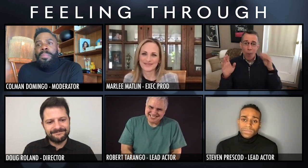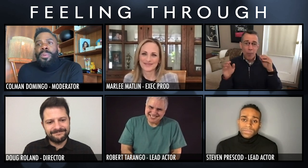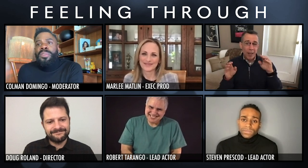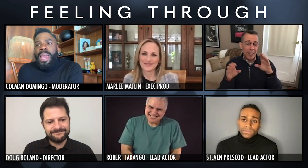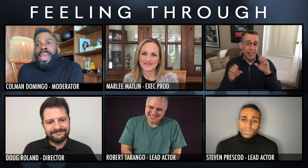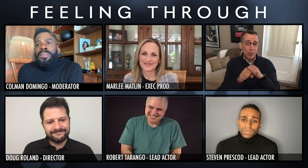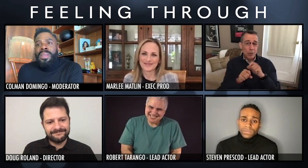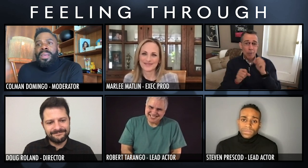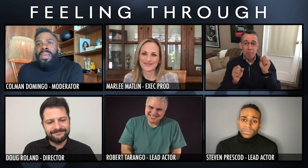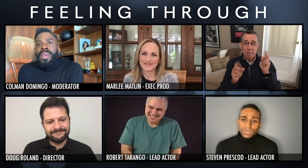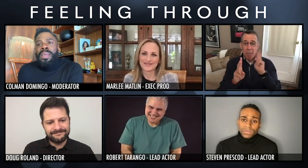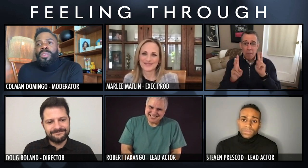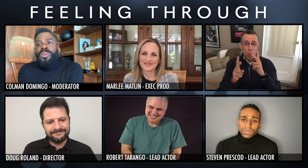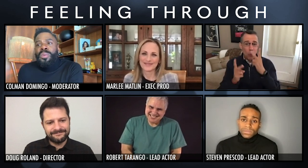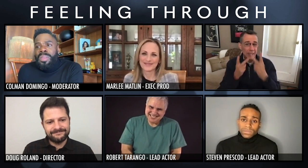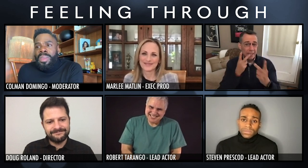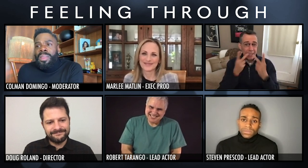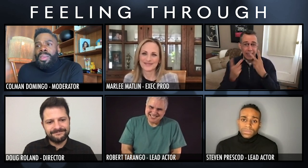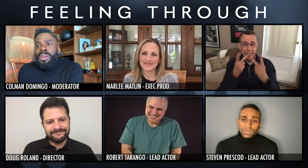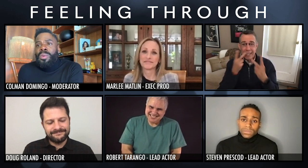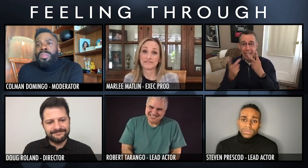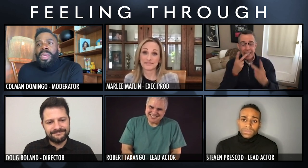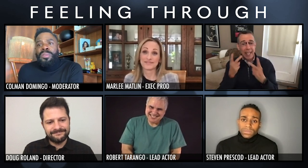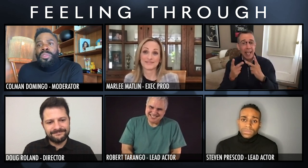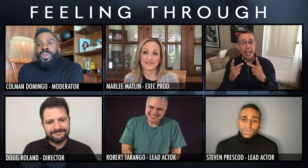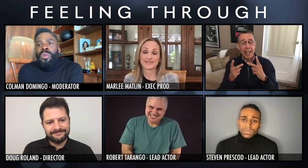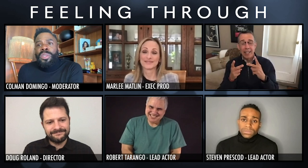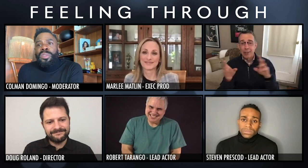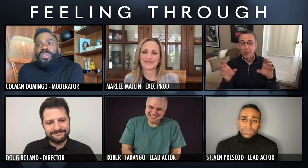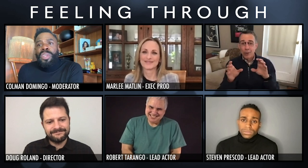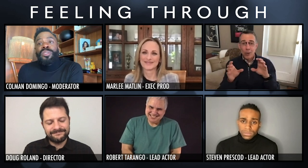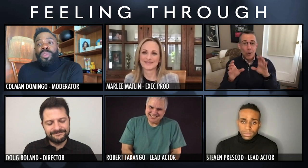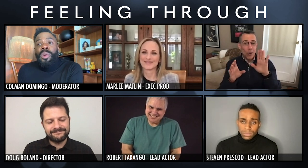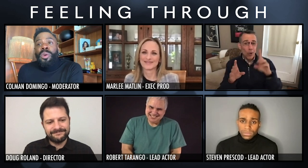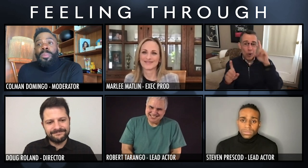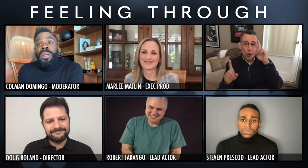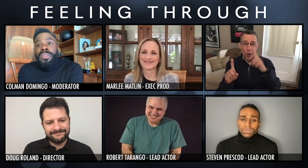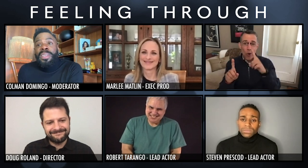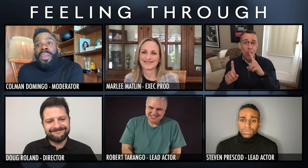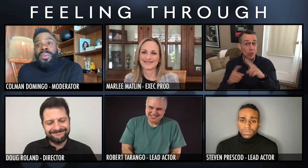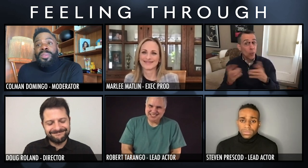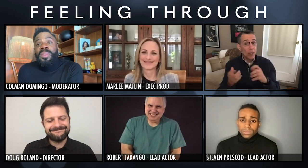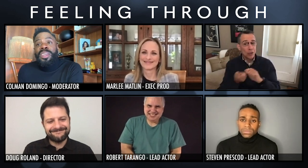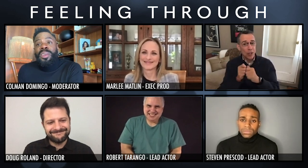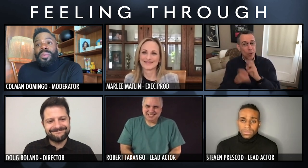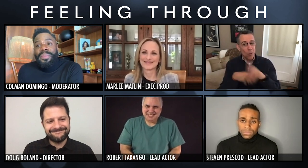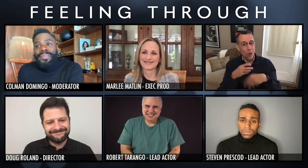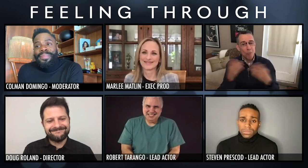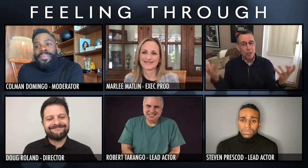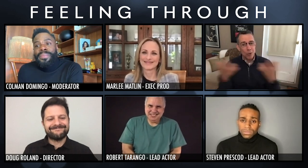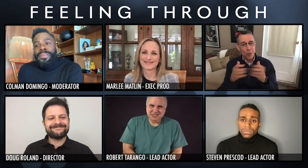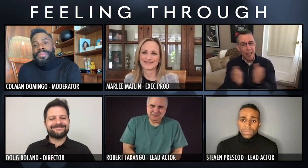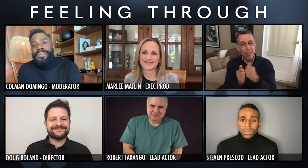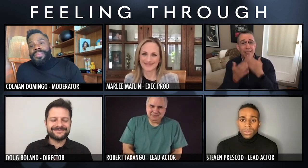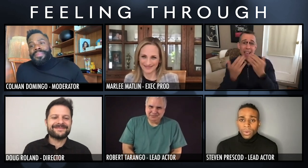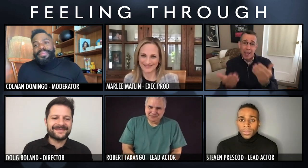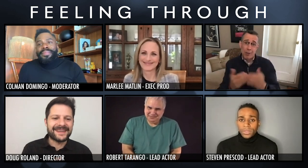many people's hands and you do the thing that you set out to do, which is change the world and bring us together. So thank you. Steven: Thank you Colman.